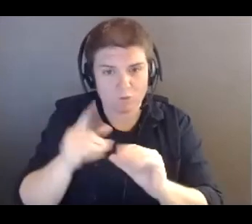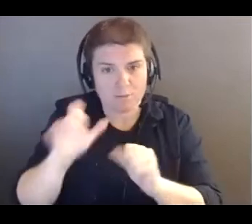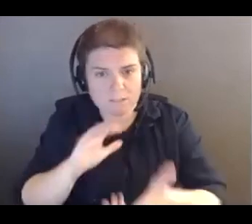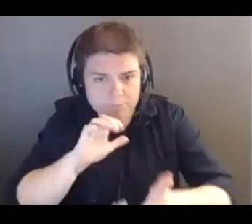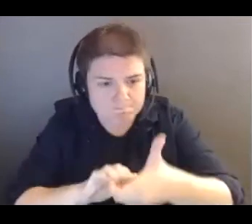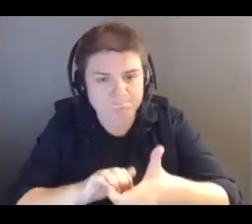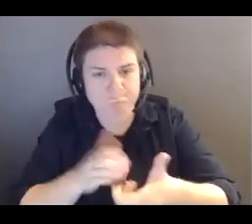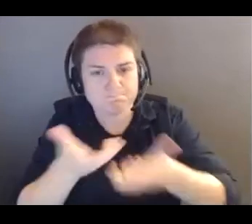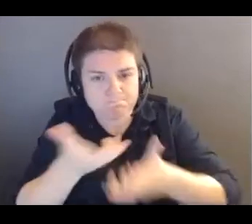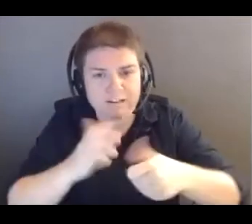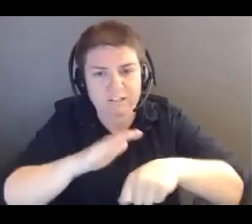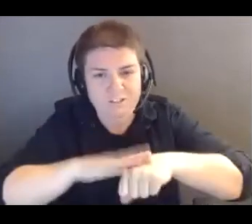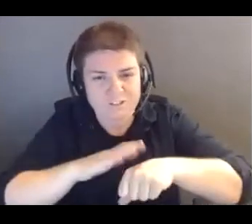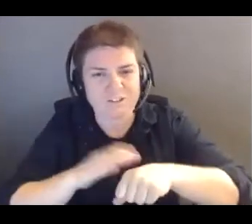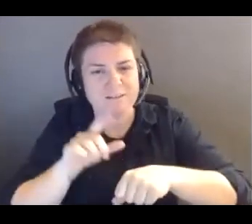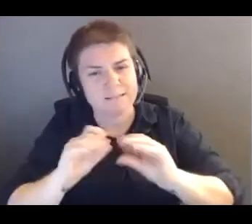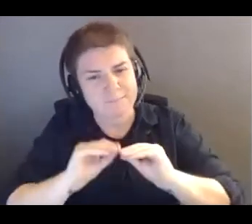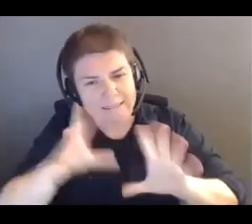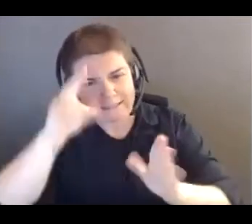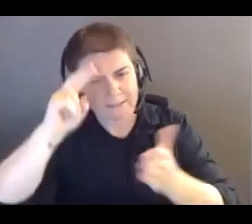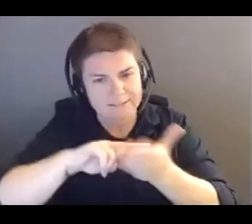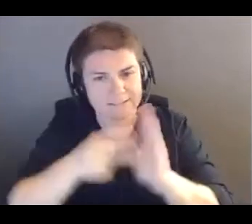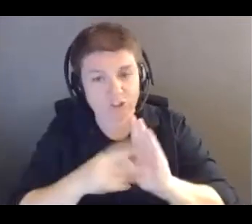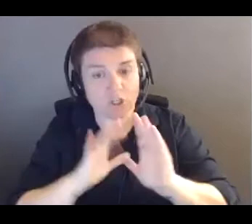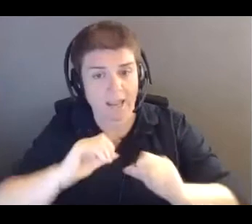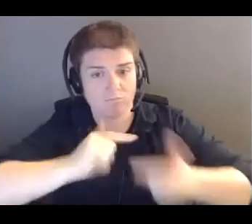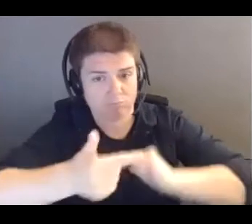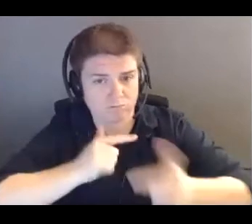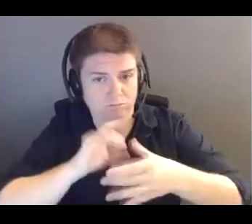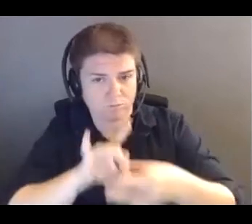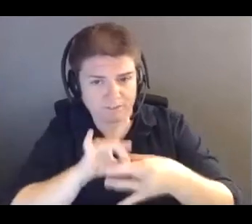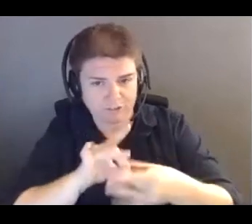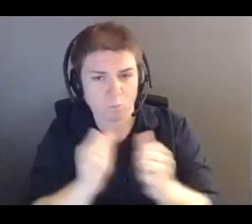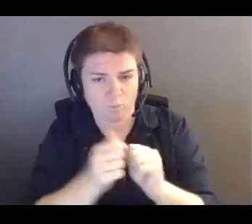and there needs to be a clear, intentional, and reciprocal relationship. We value and